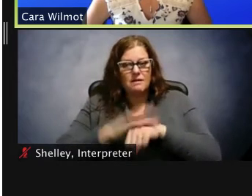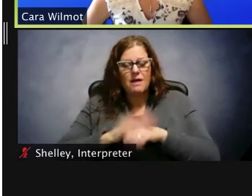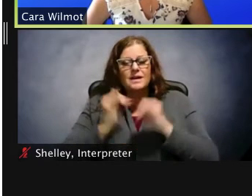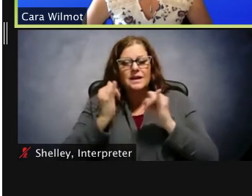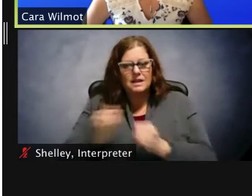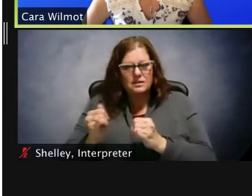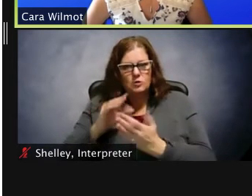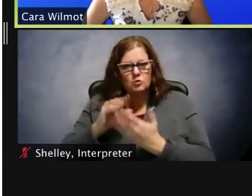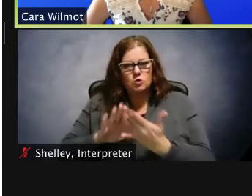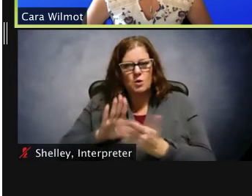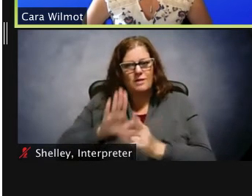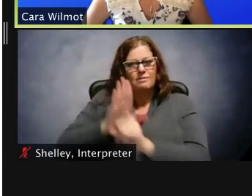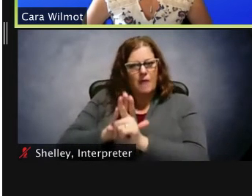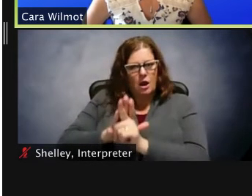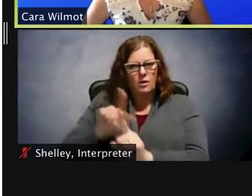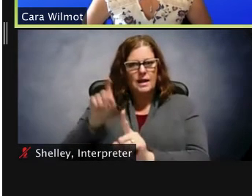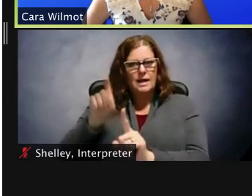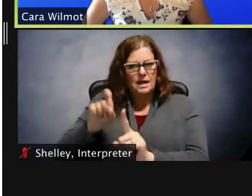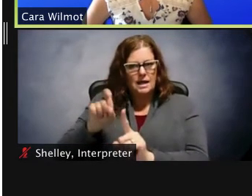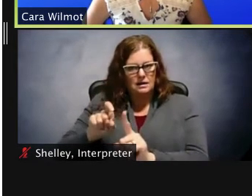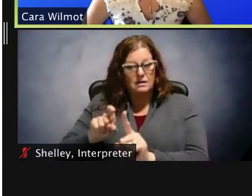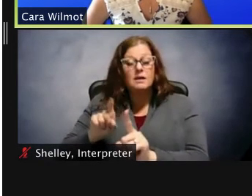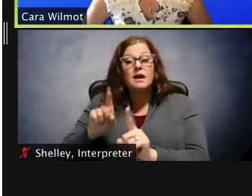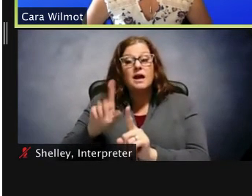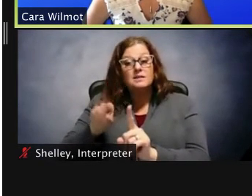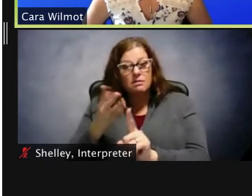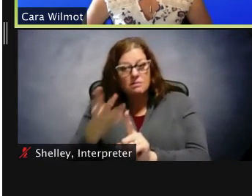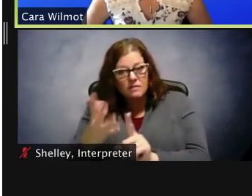needs and function to deliver instruction that will alleviate barriers to